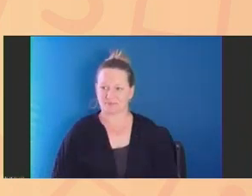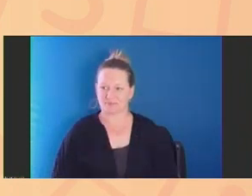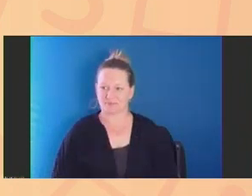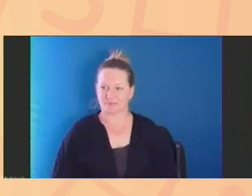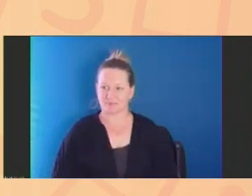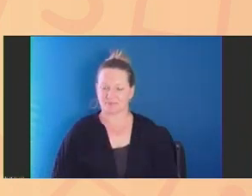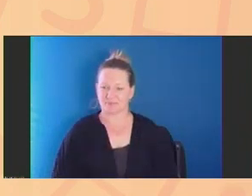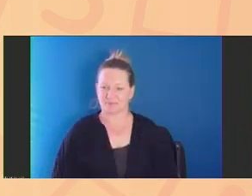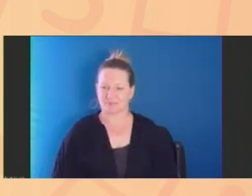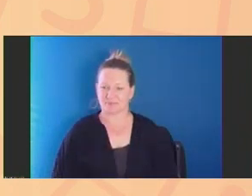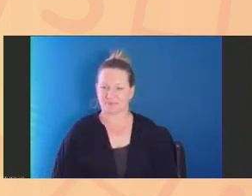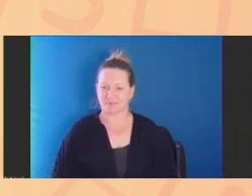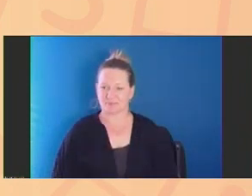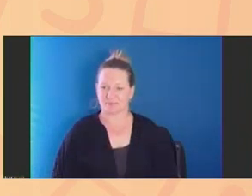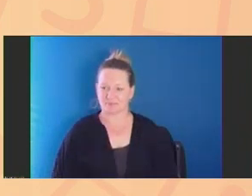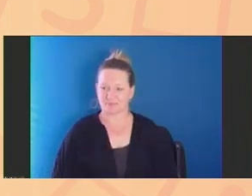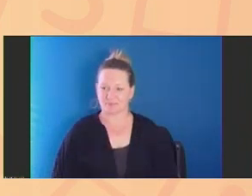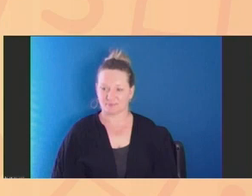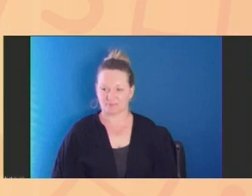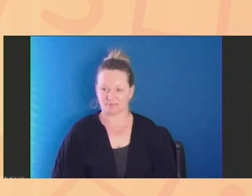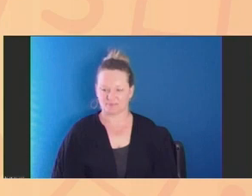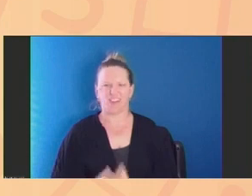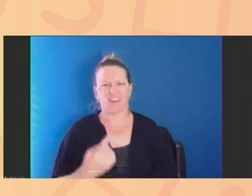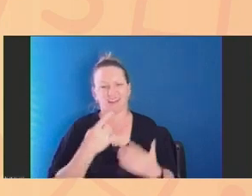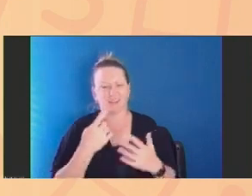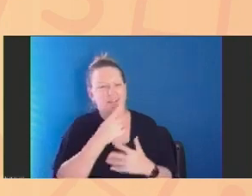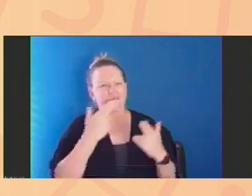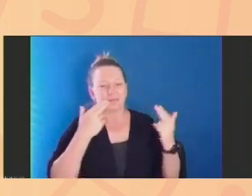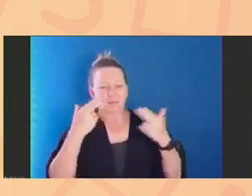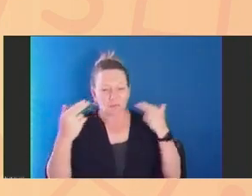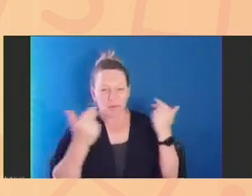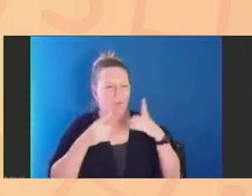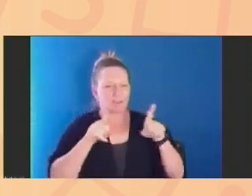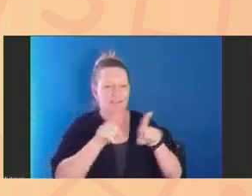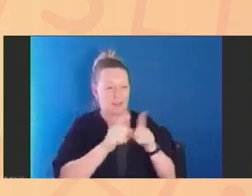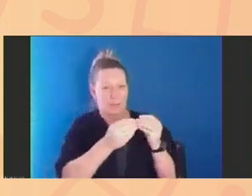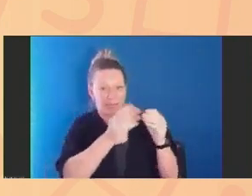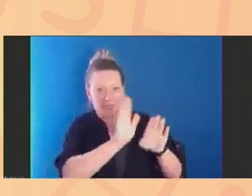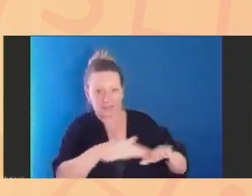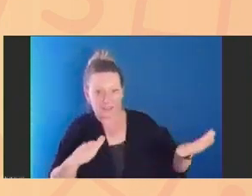So this is how we interact with the children and through language and the centre as well, so.